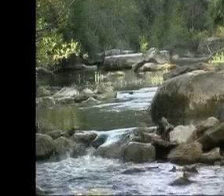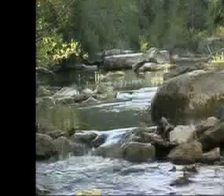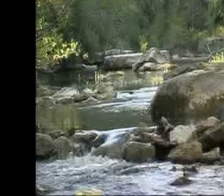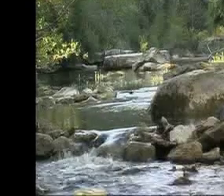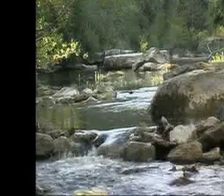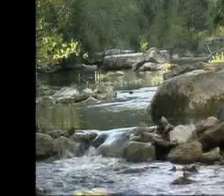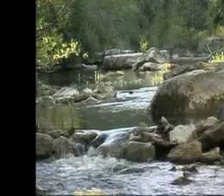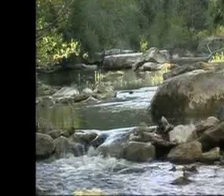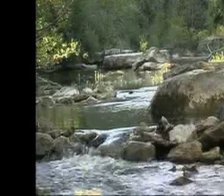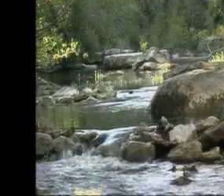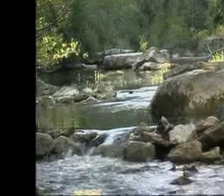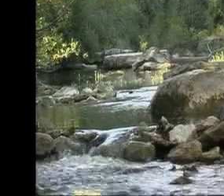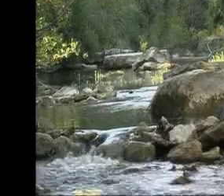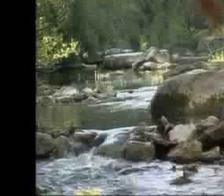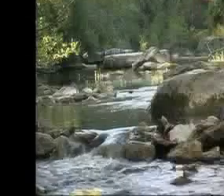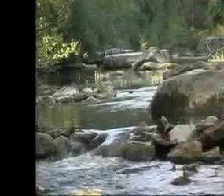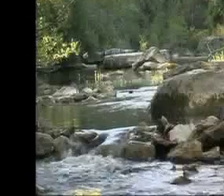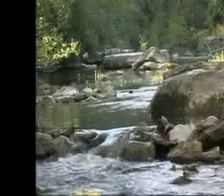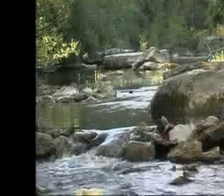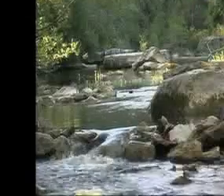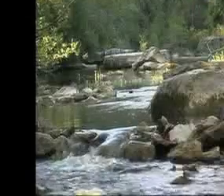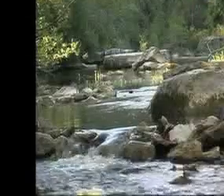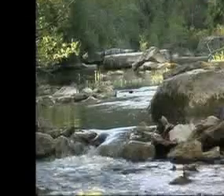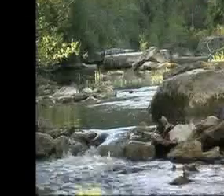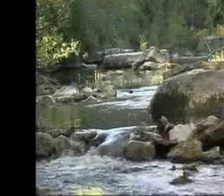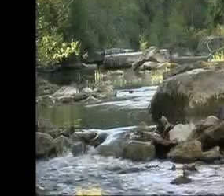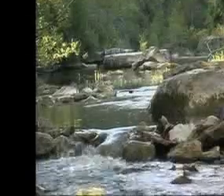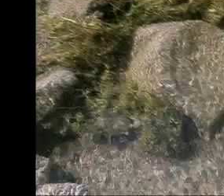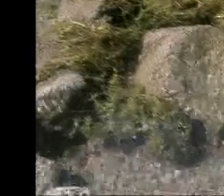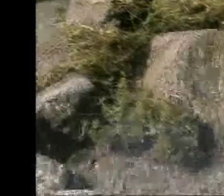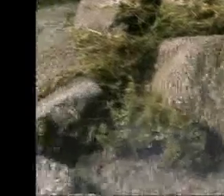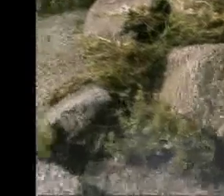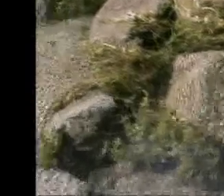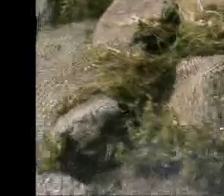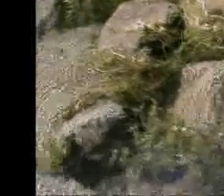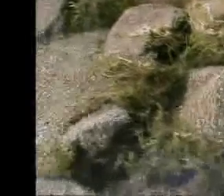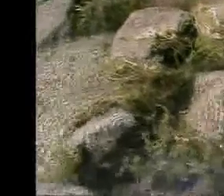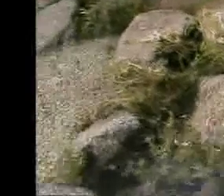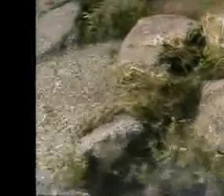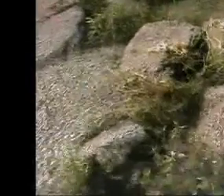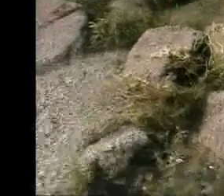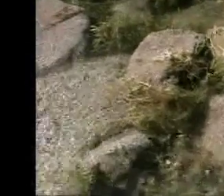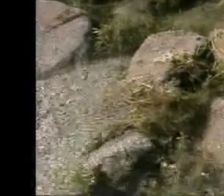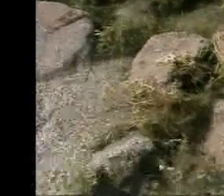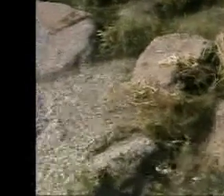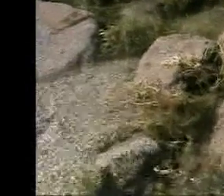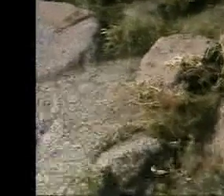agricultural area, we drink the water under our own land as well as water our plants with that water